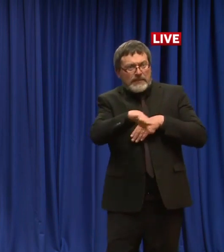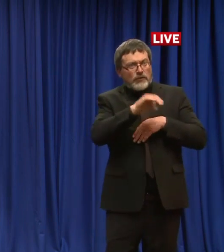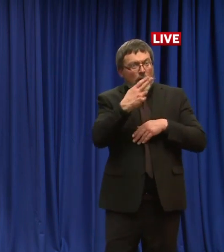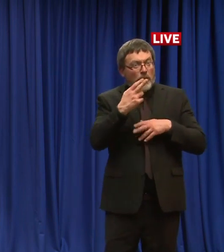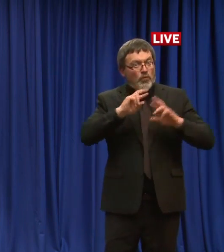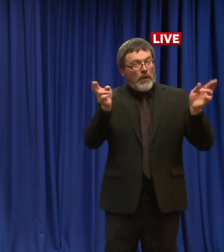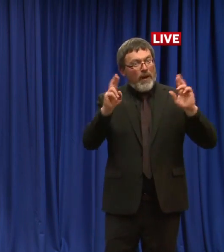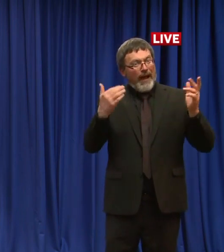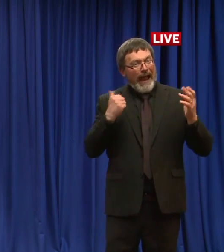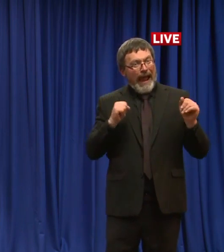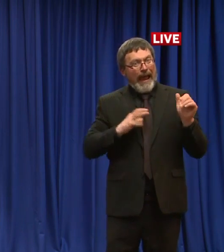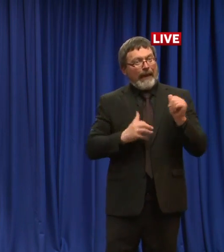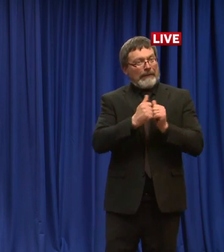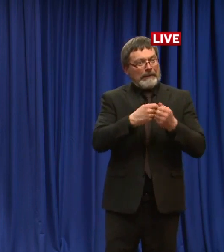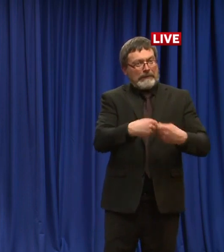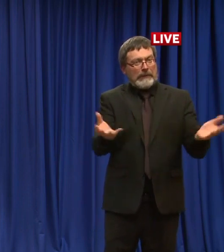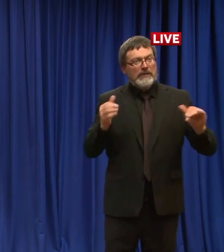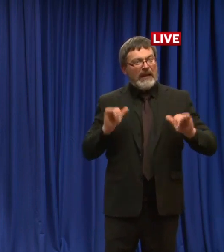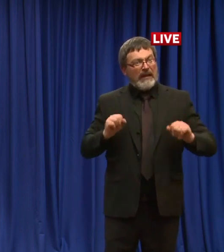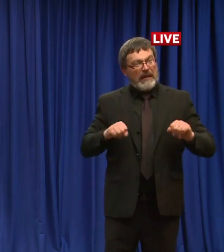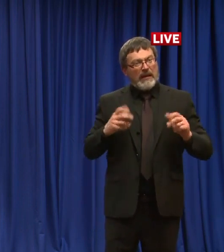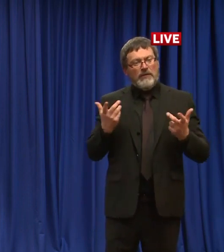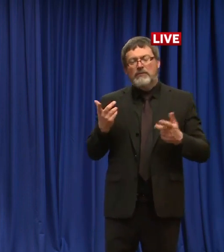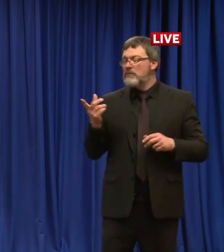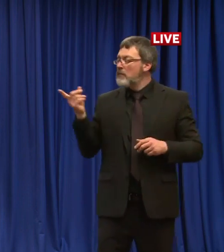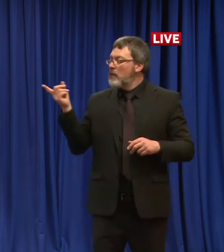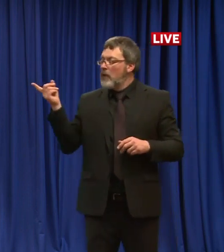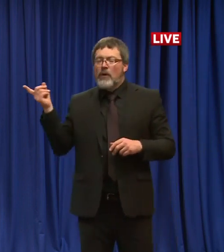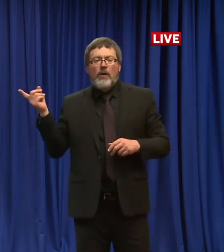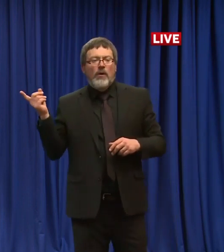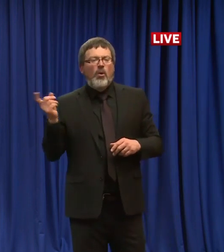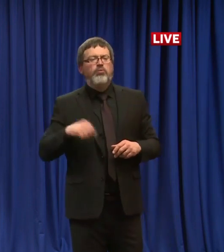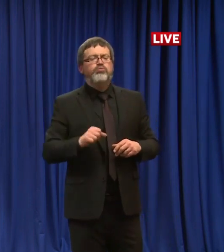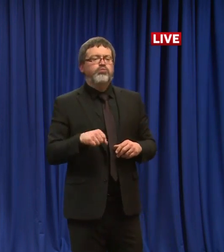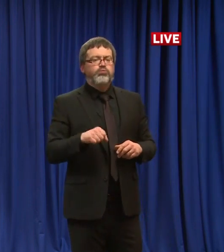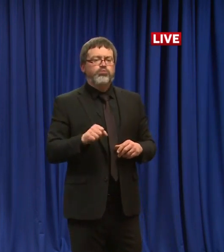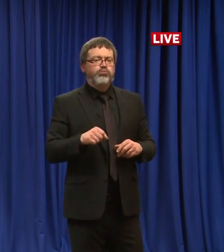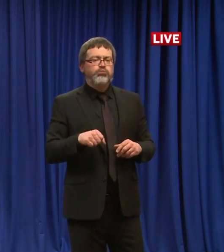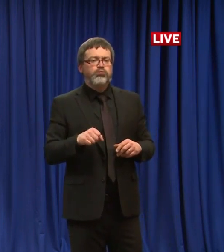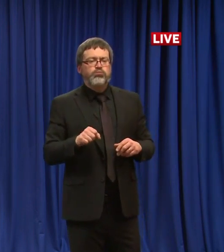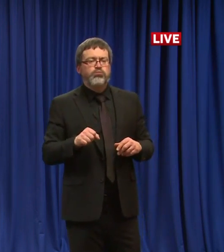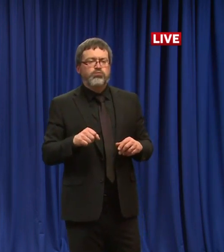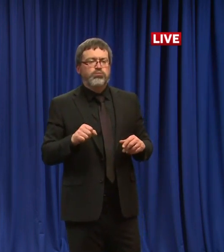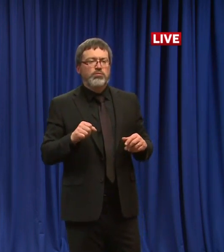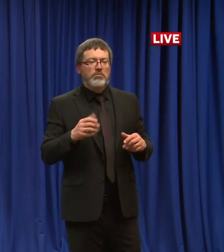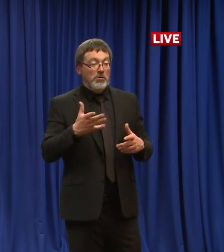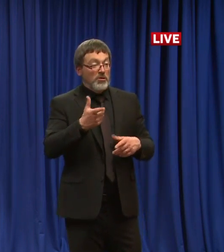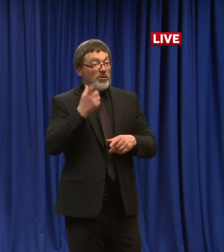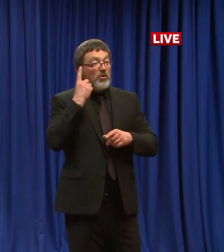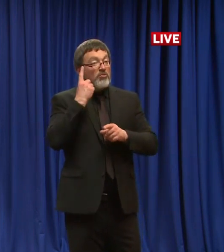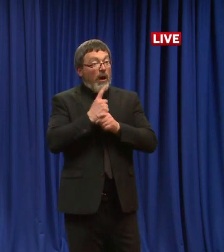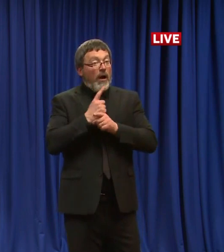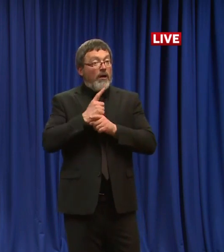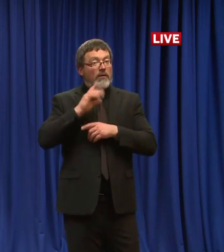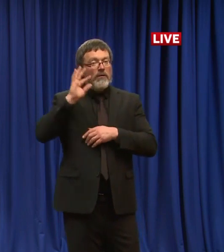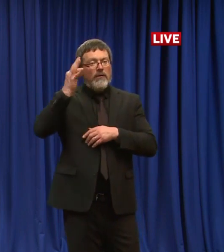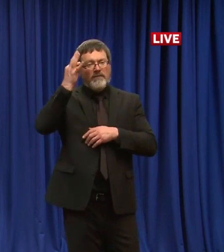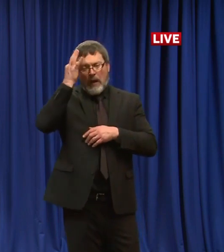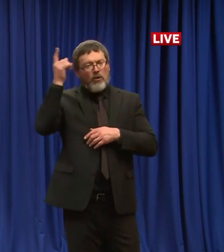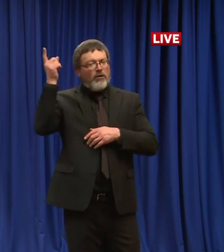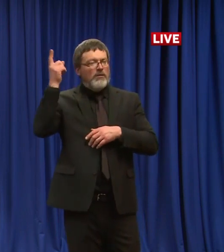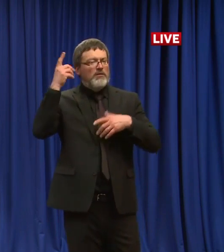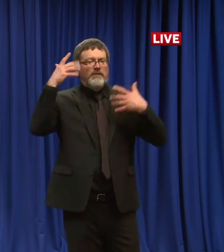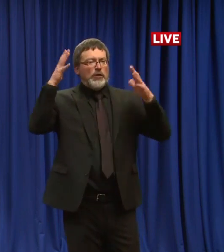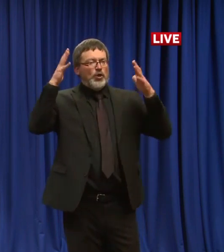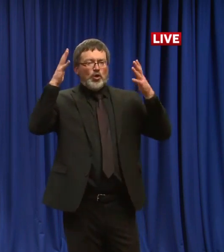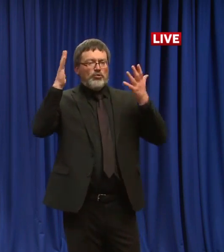THE QUESTION IS WHAT IS THE STATE’S APPROACH GIVEN THE ANNOUNCEMENT FROM THE FEDERAL GOVERNMENT THAT THE MAJORITY OF THE STRATEGIC NATIONAL STOCKPILE OPG HAS BEEN